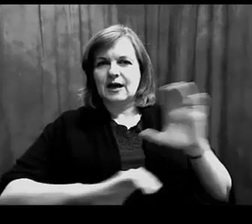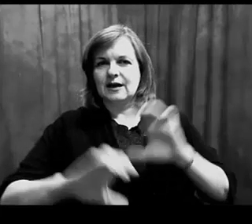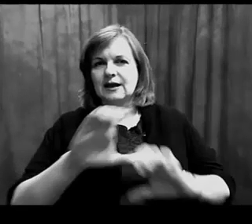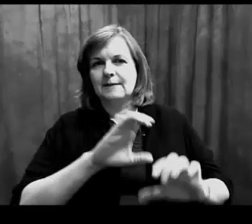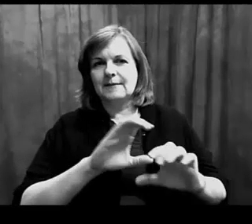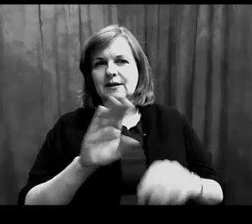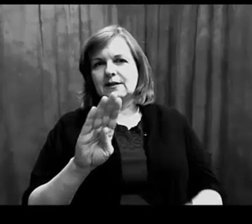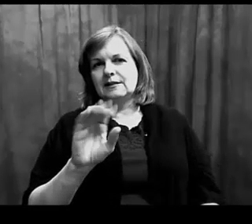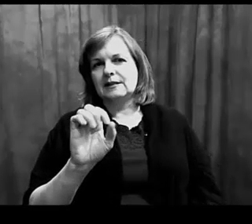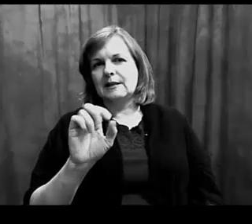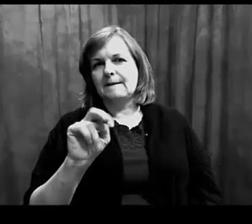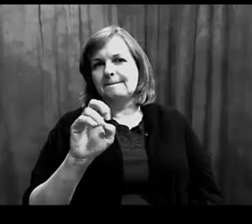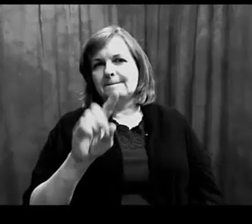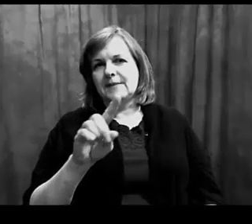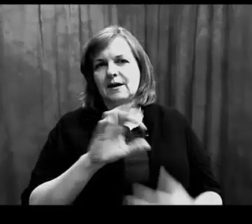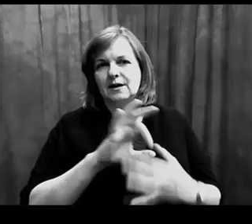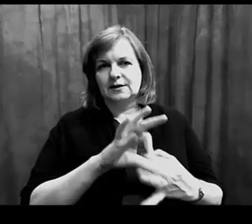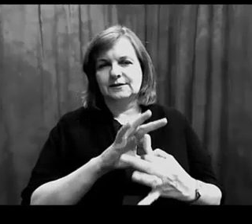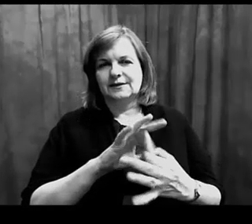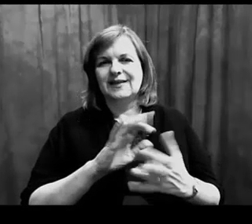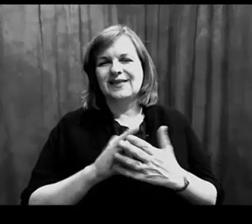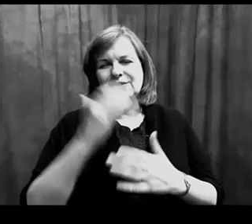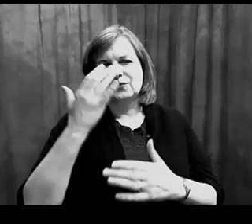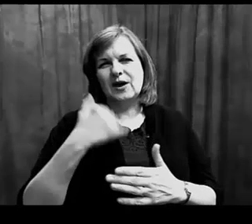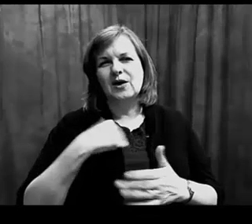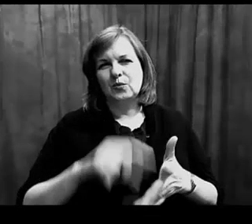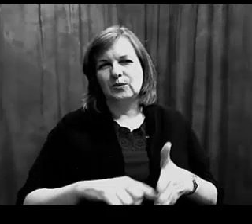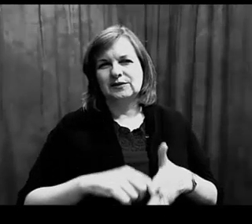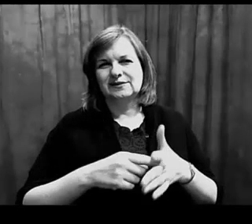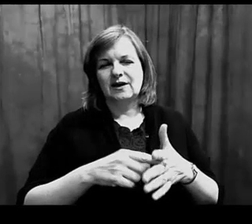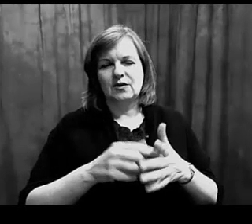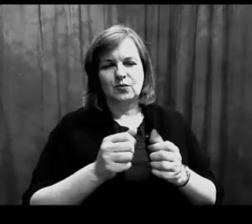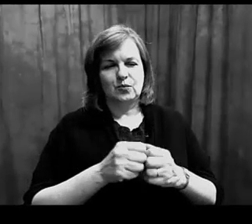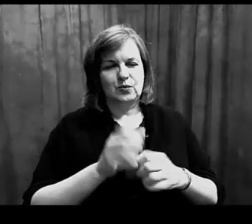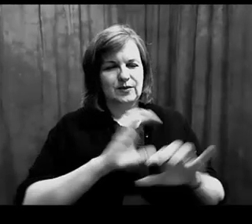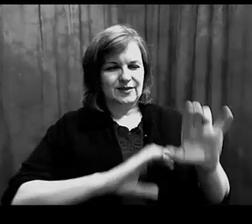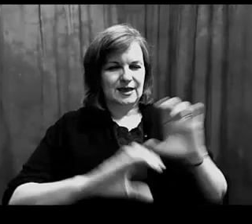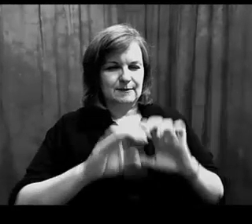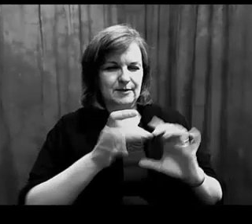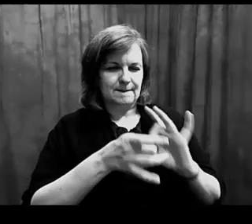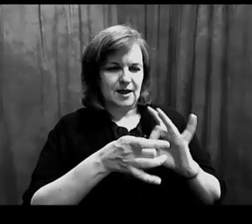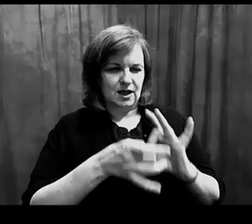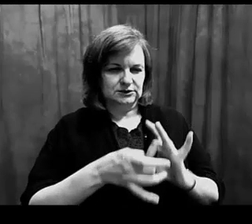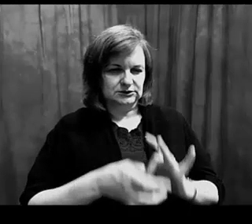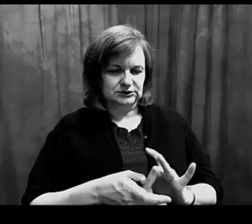is that everything that we're going to deal with has something to do with the chemical bond